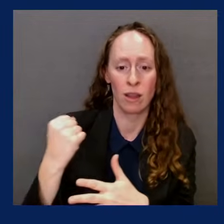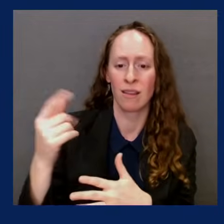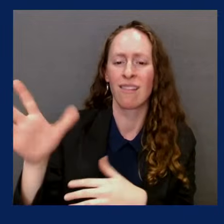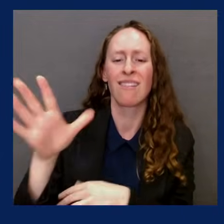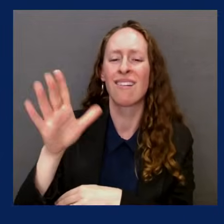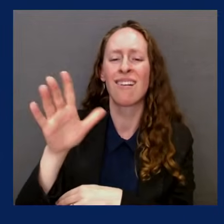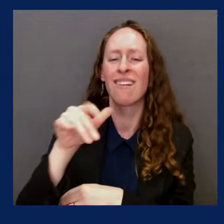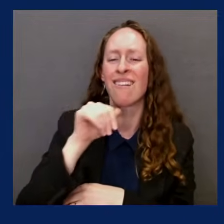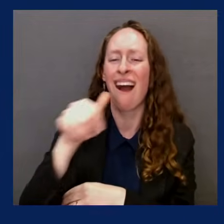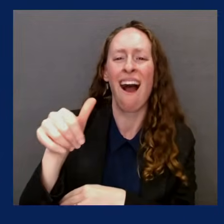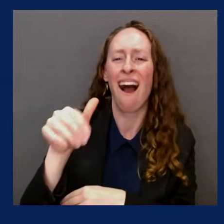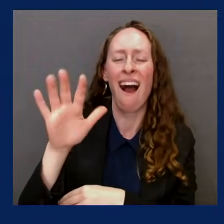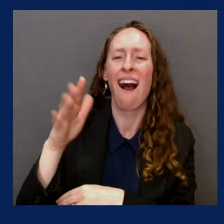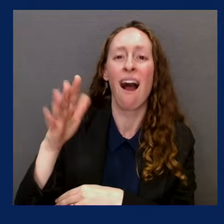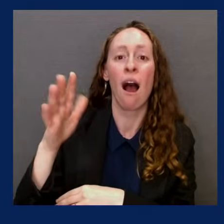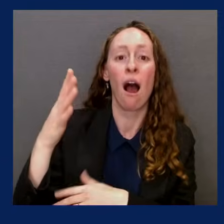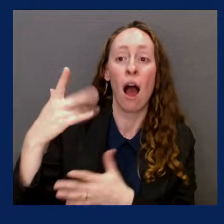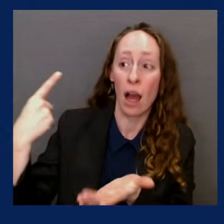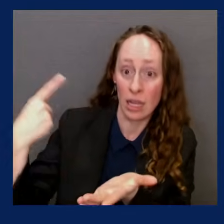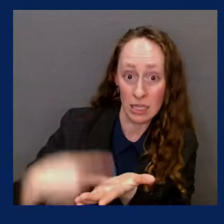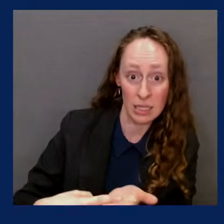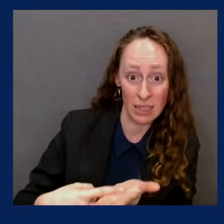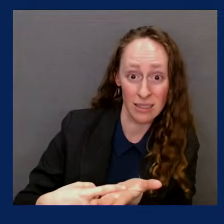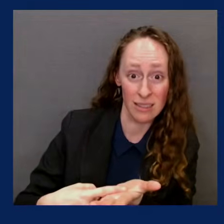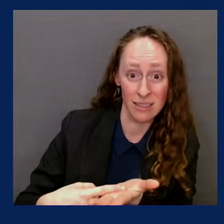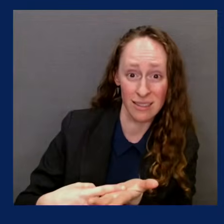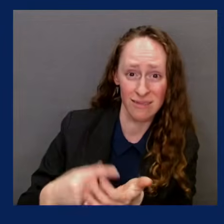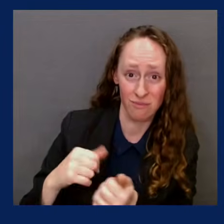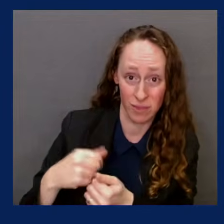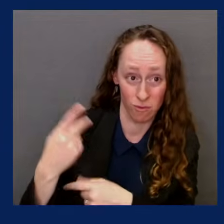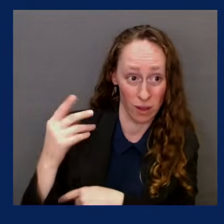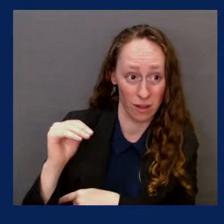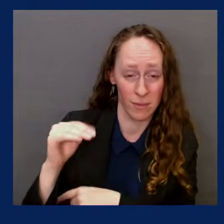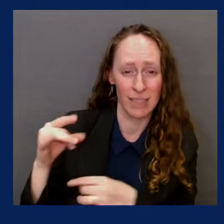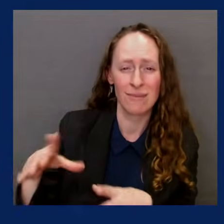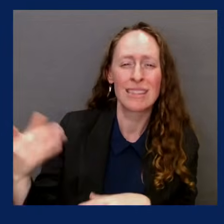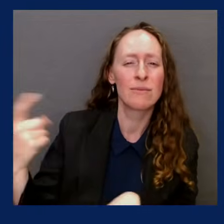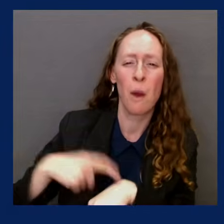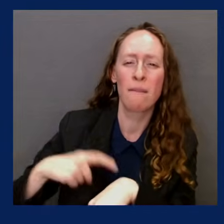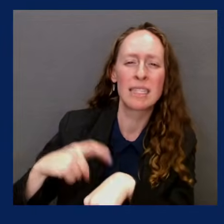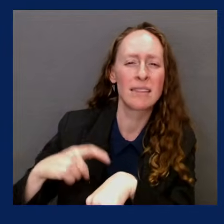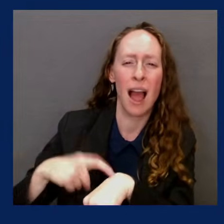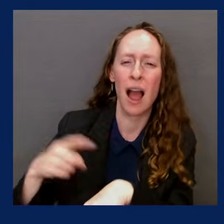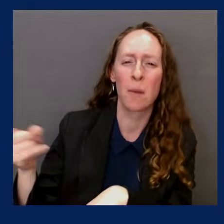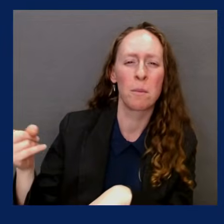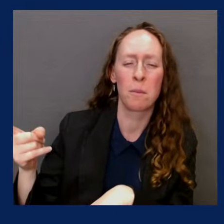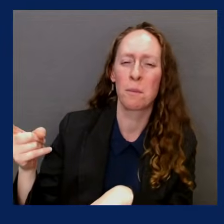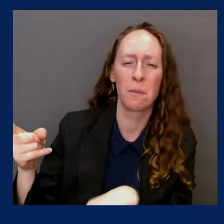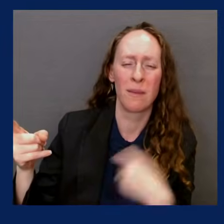with the Australian Prime Minister. We understand the pressures which are there, but we have a request for a call in.